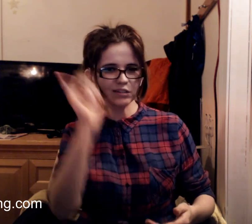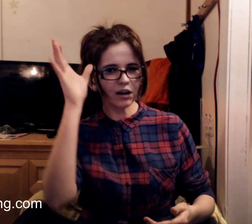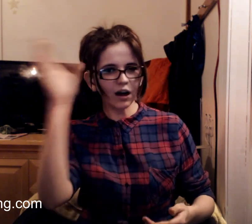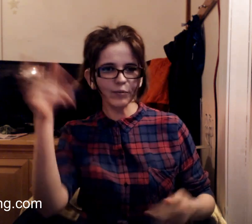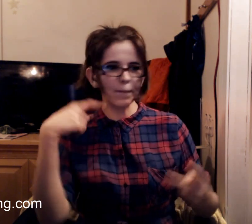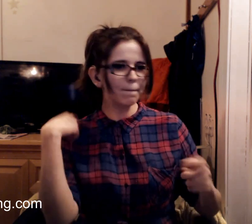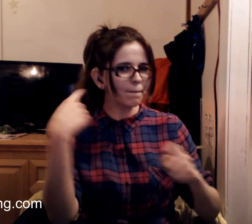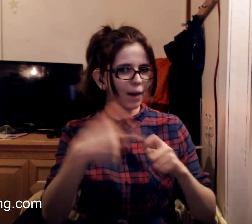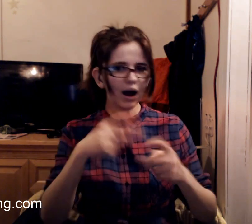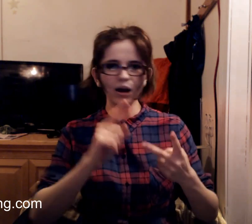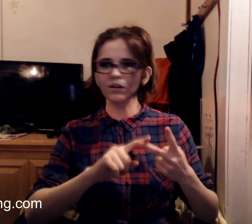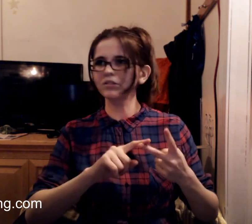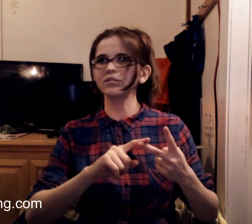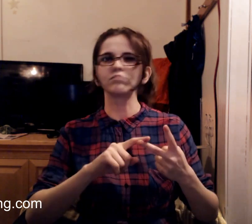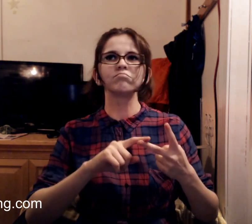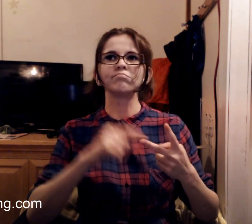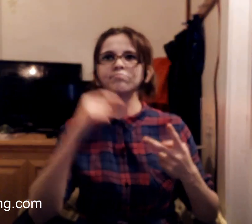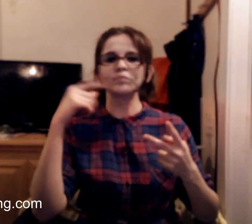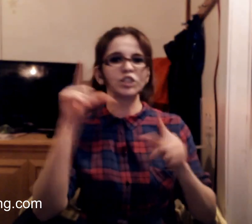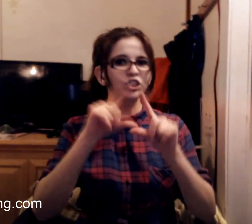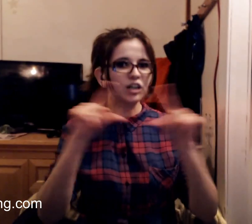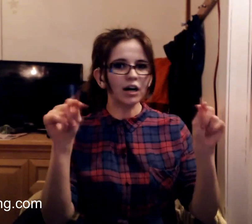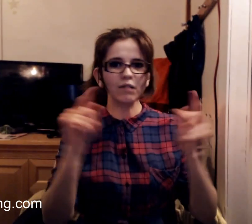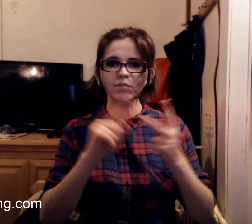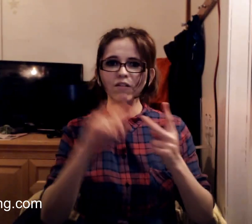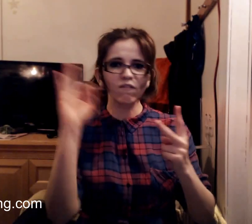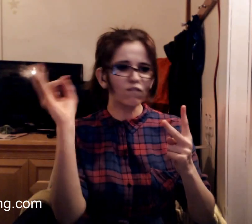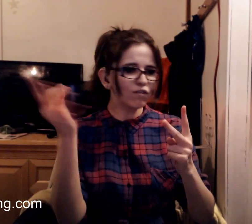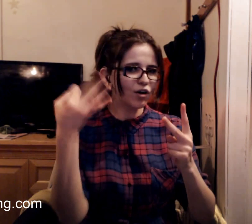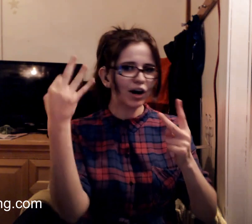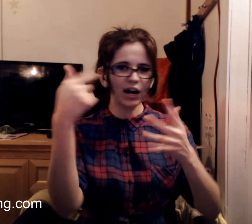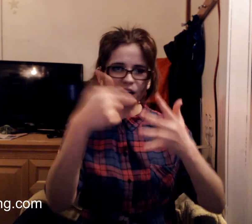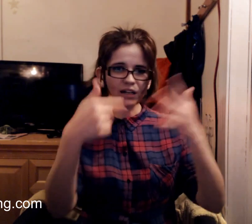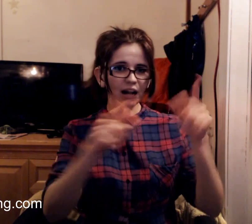Same concept with Spanish, Japanese, French, etc...